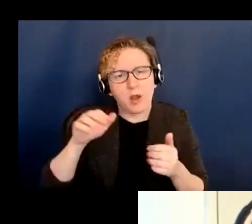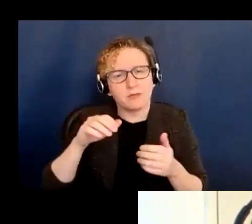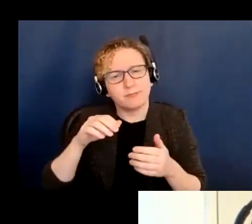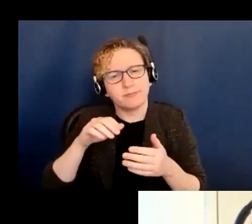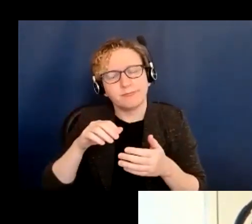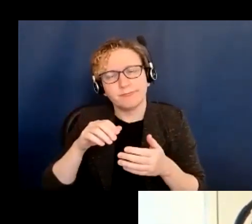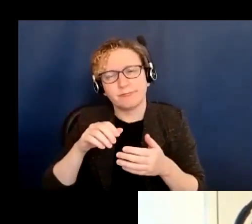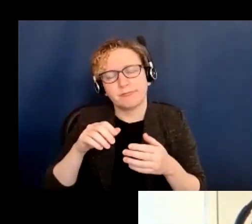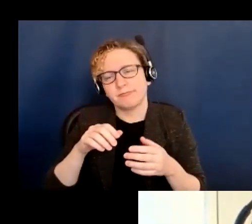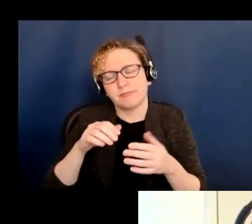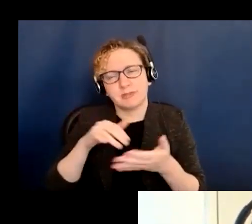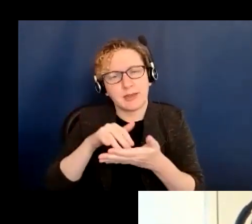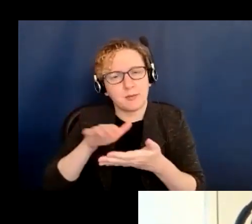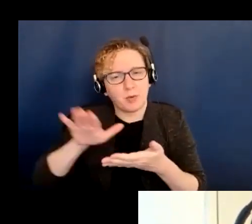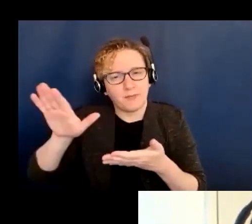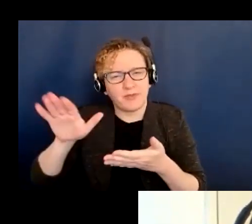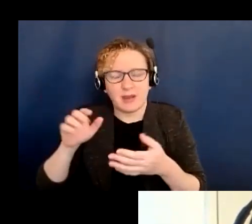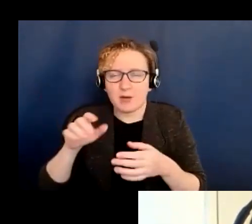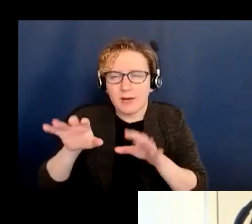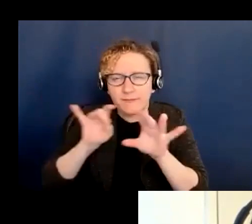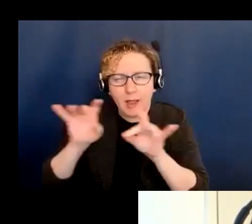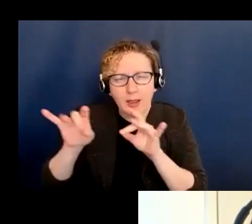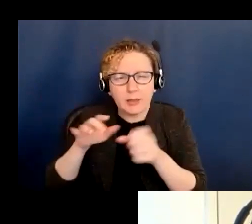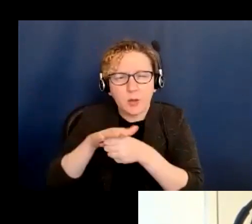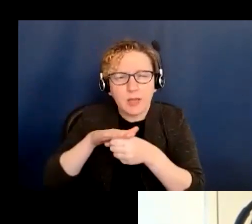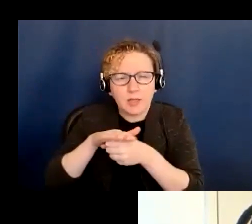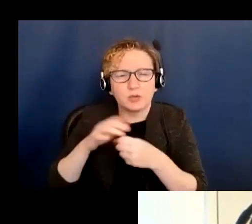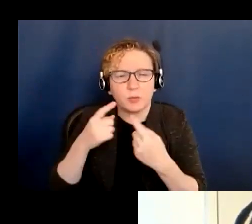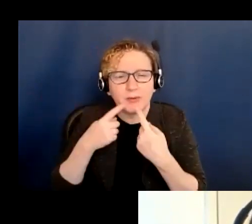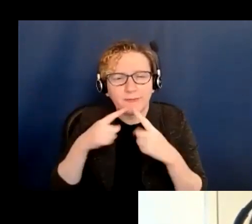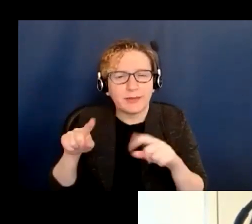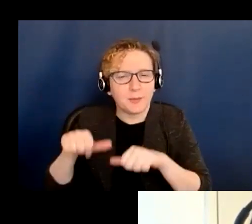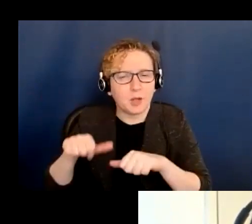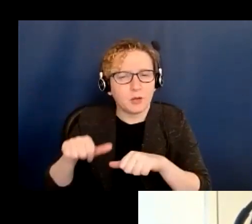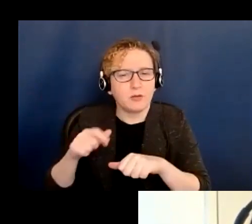The last three years I have been the director of education abroad at the University of Northern